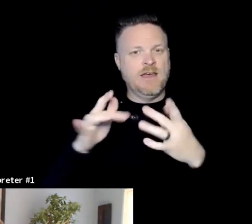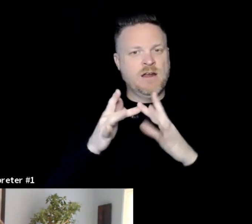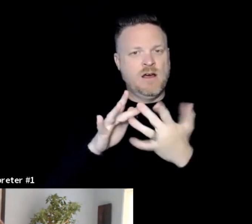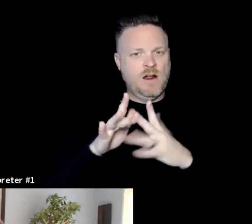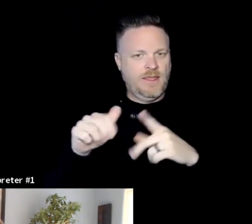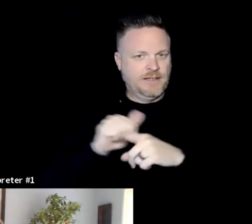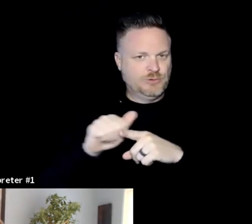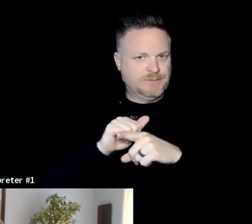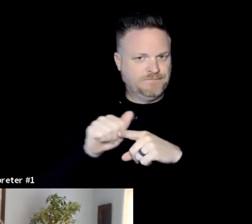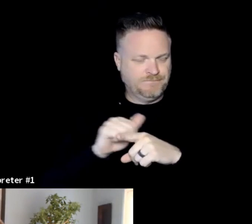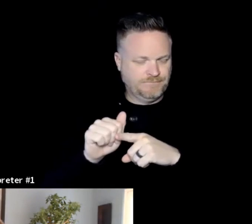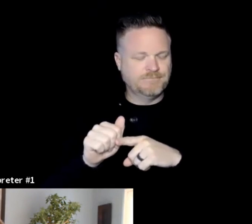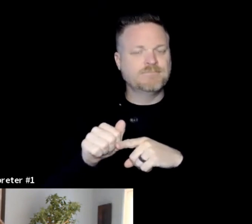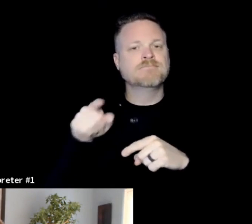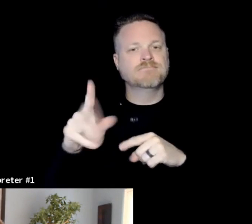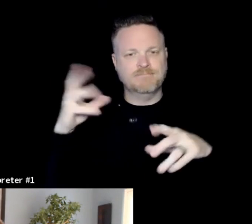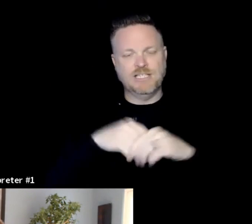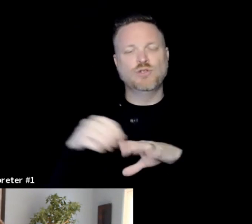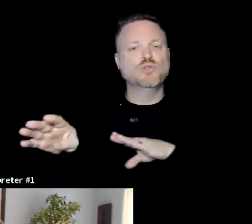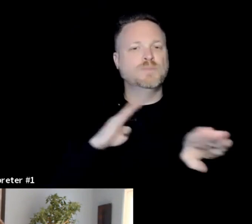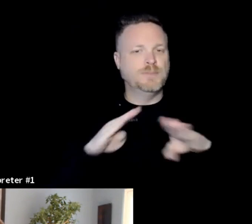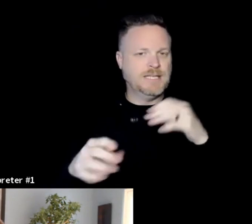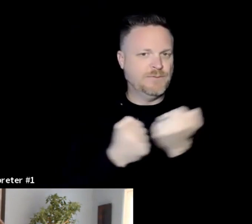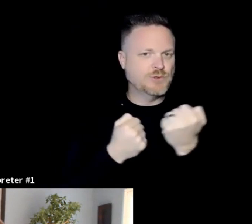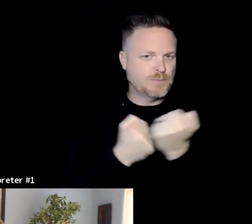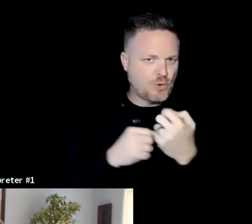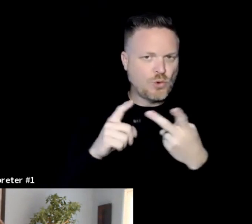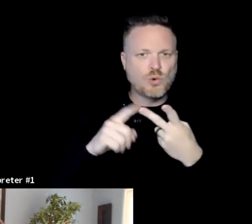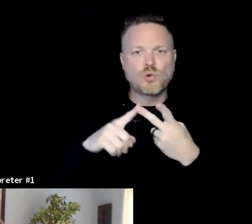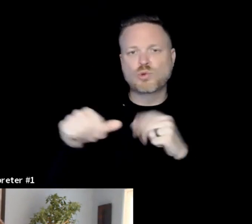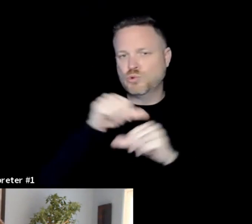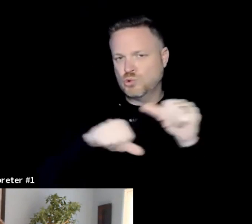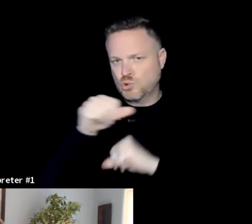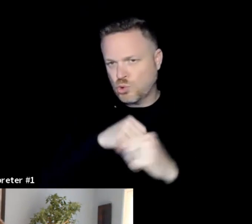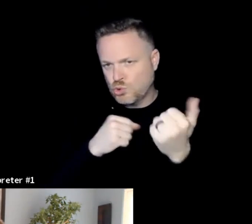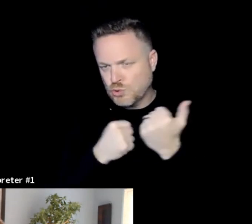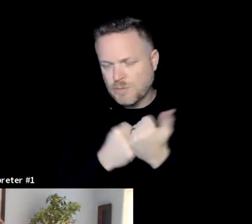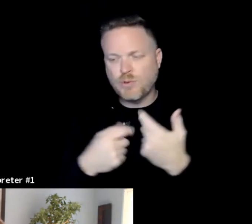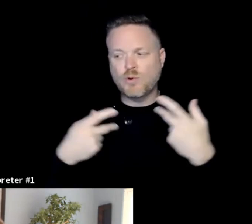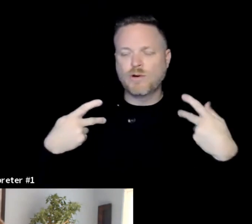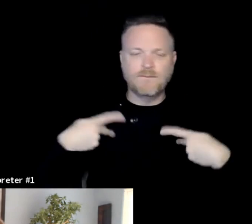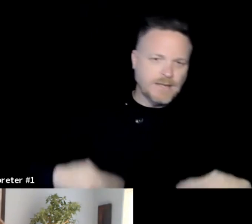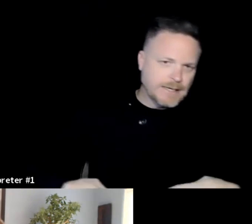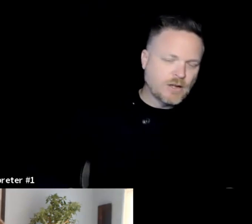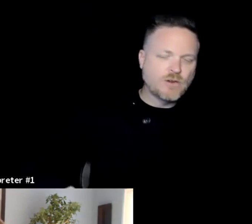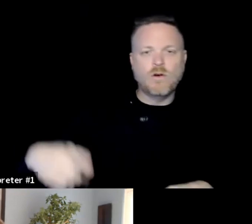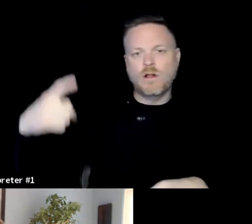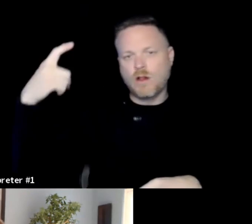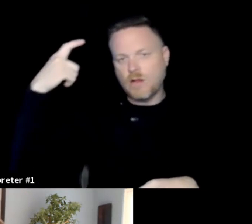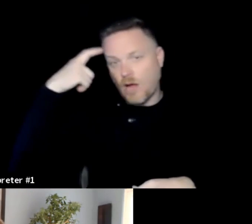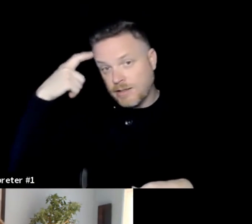It does include behavioral support, social support, physical, cognitive, sleep support,